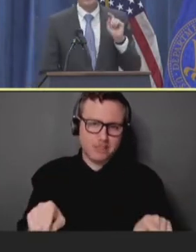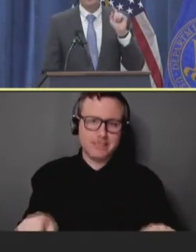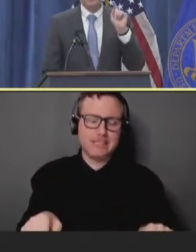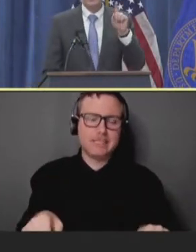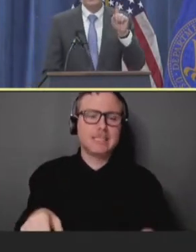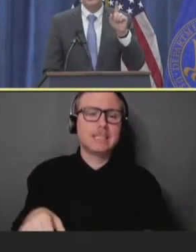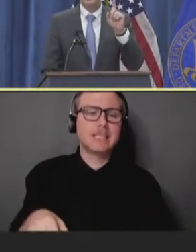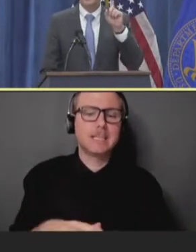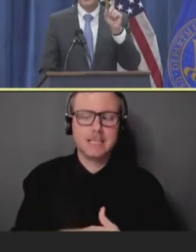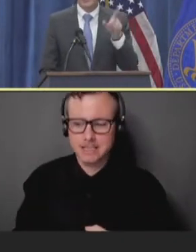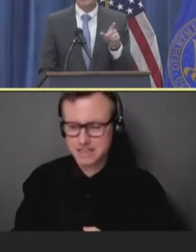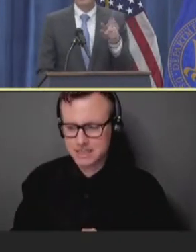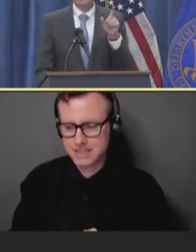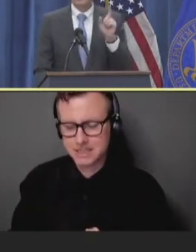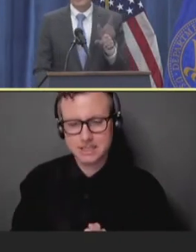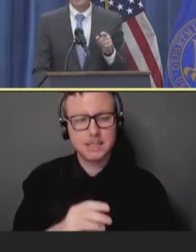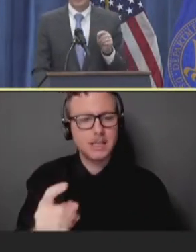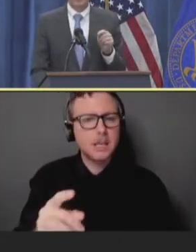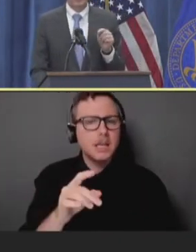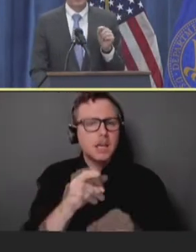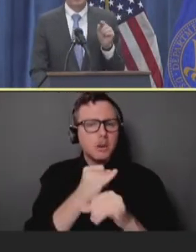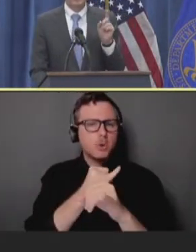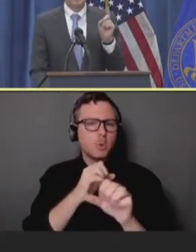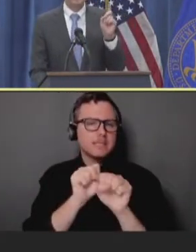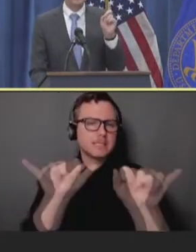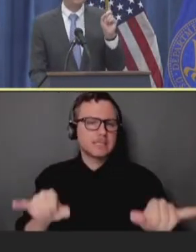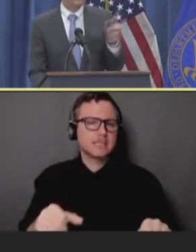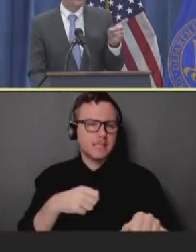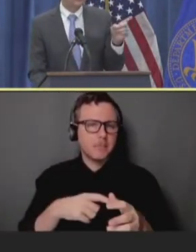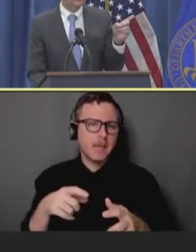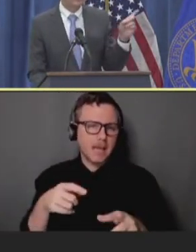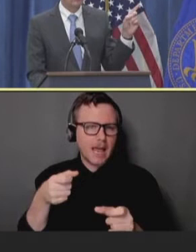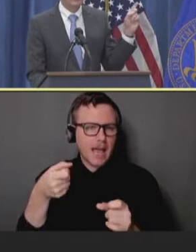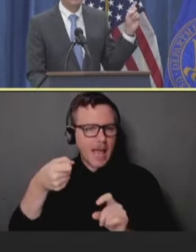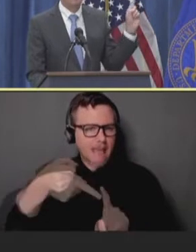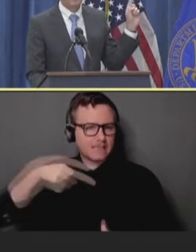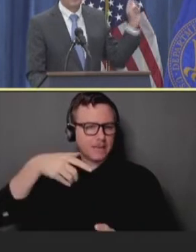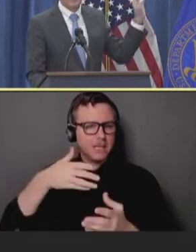The immune system is activated in Alzheimer's disease in a very interesting way.